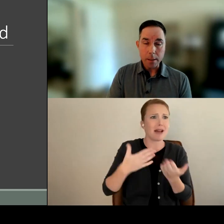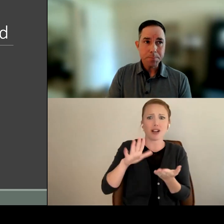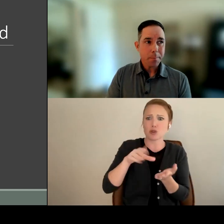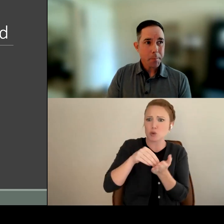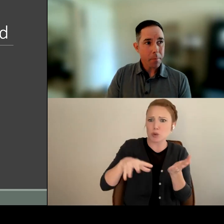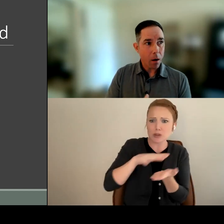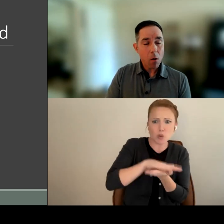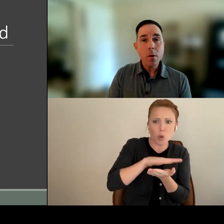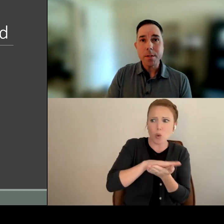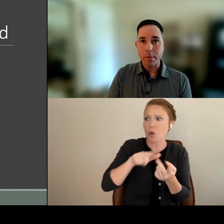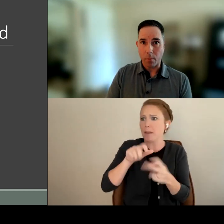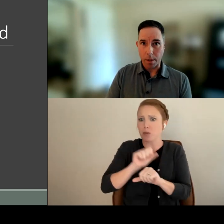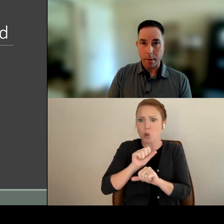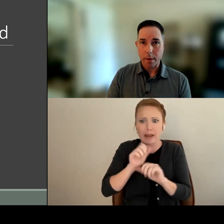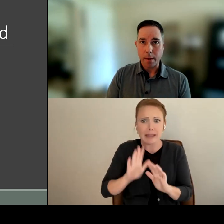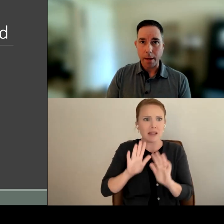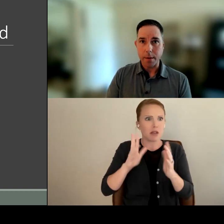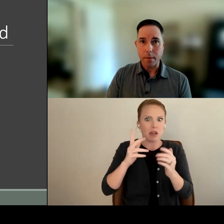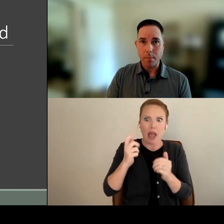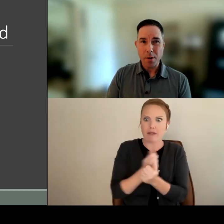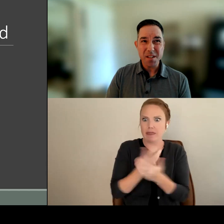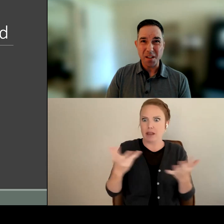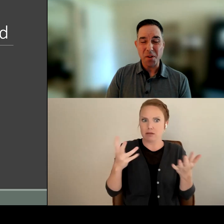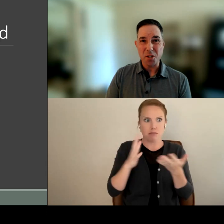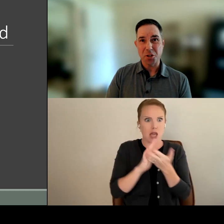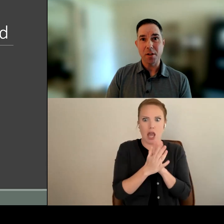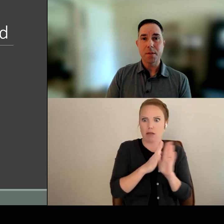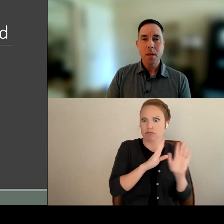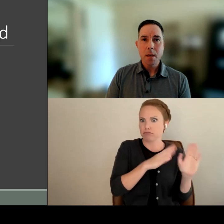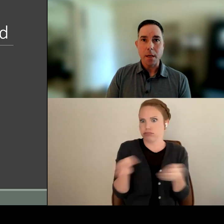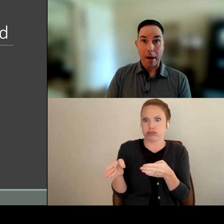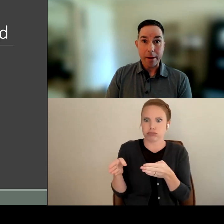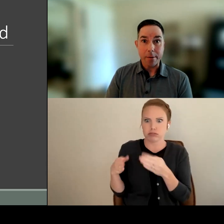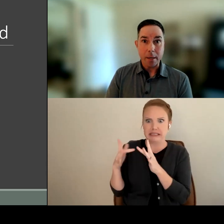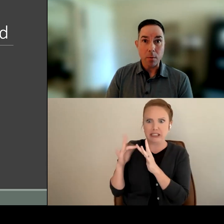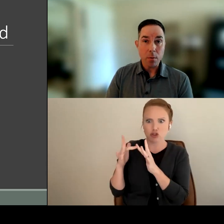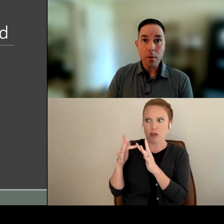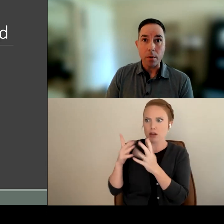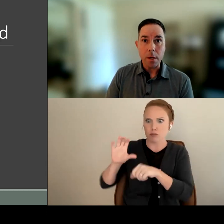almost everyone had a pretty significant shift in how they interacted with the world,